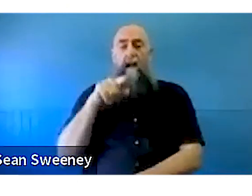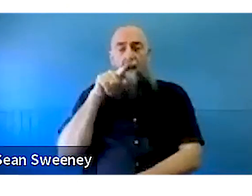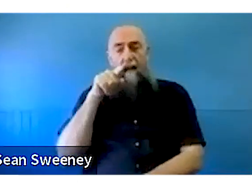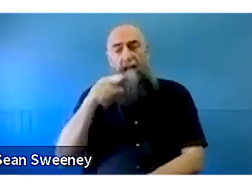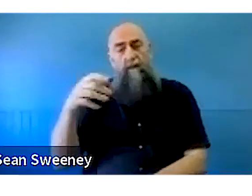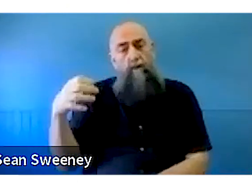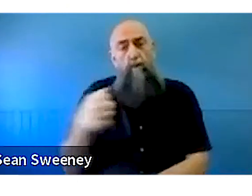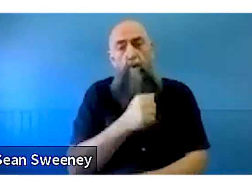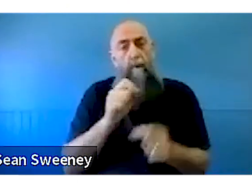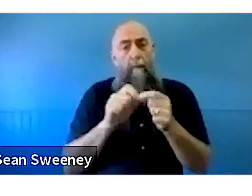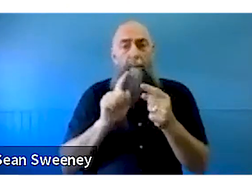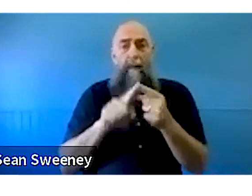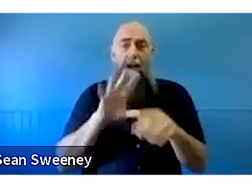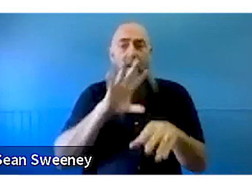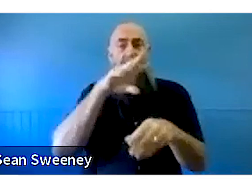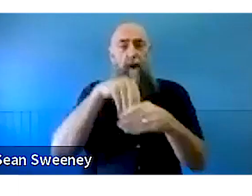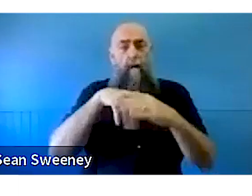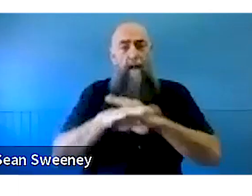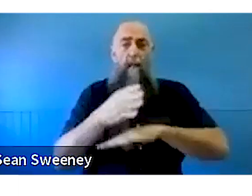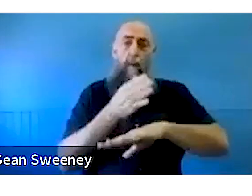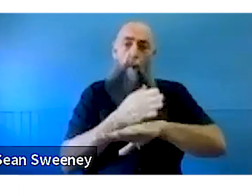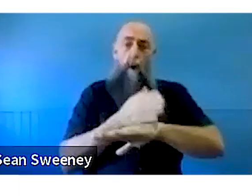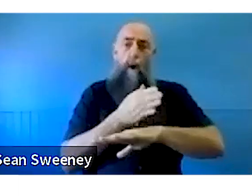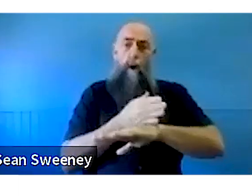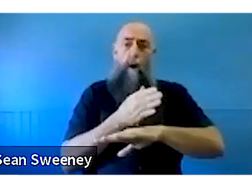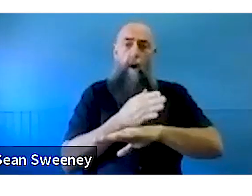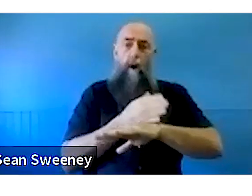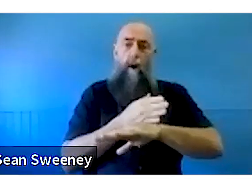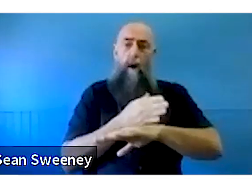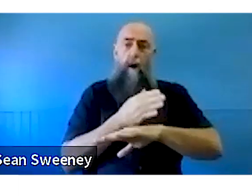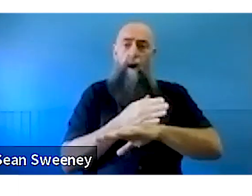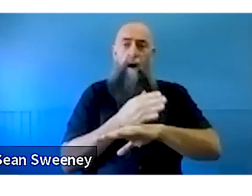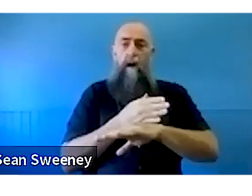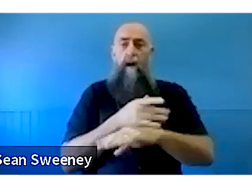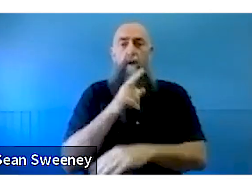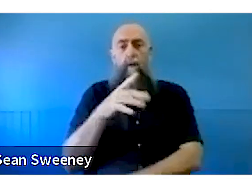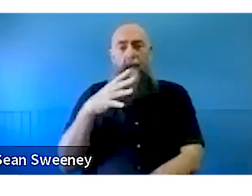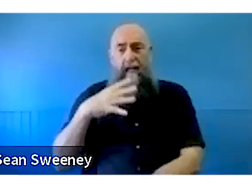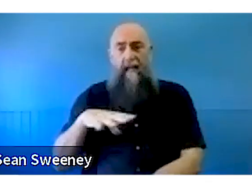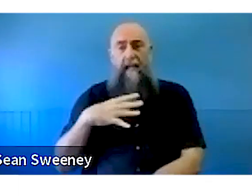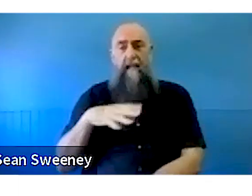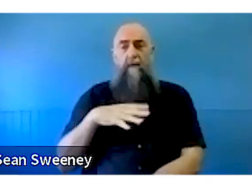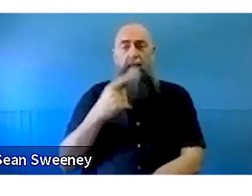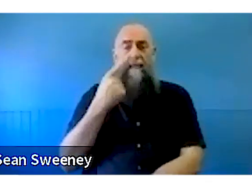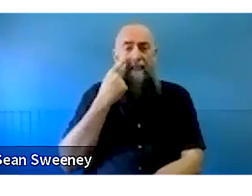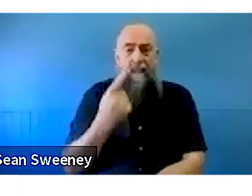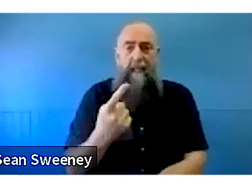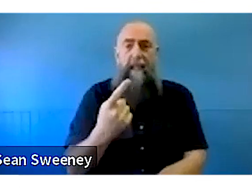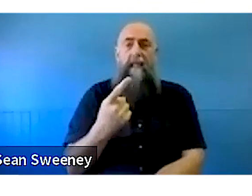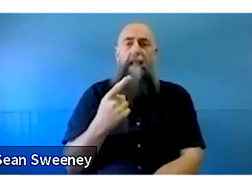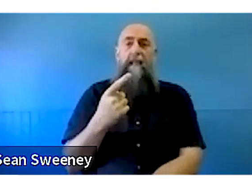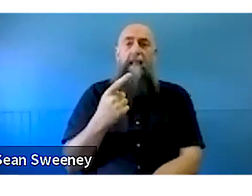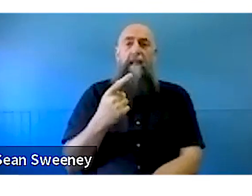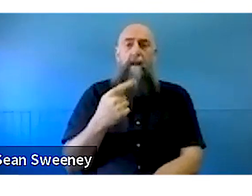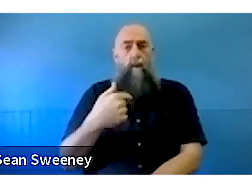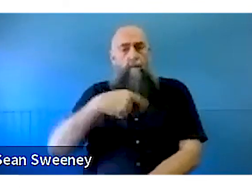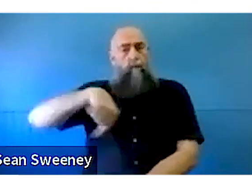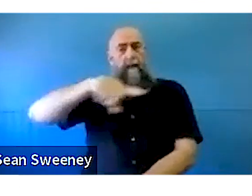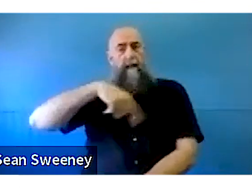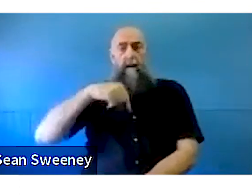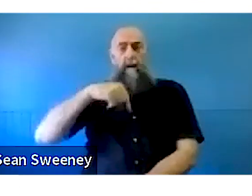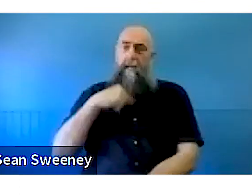part of the work to make sure we are able to be included.